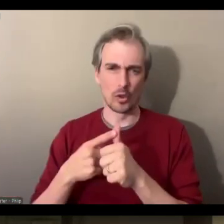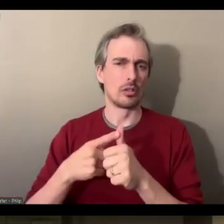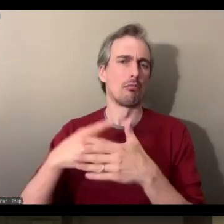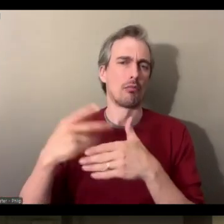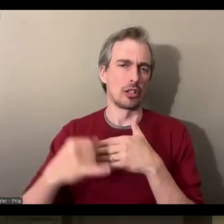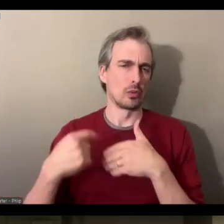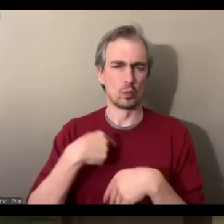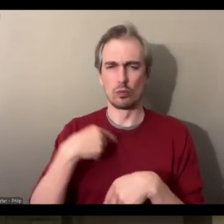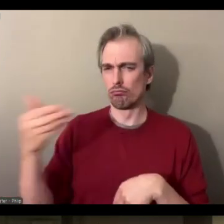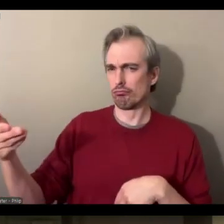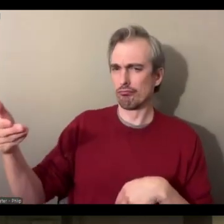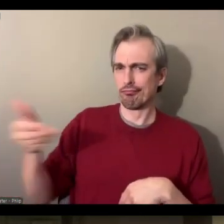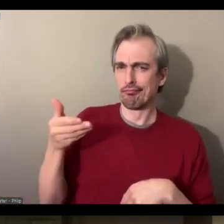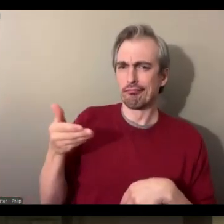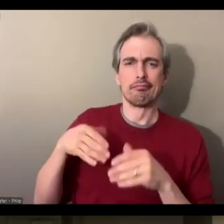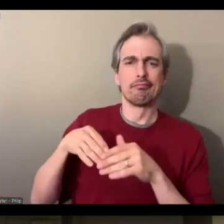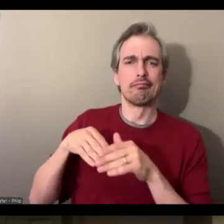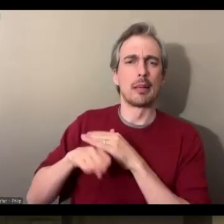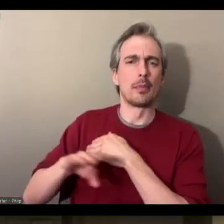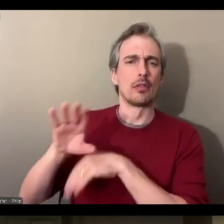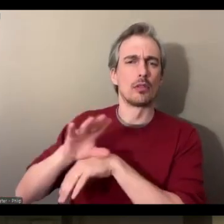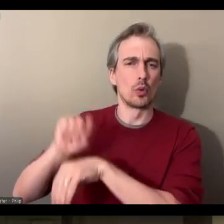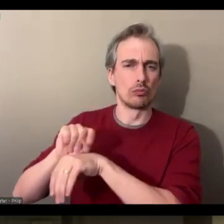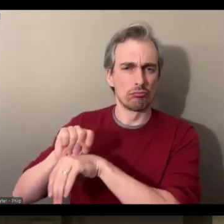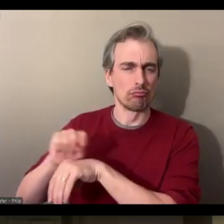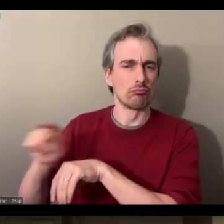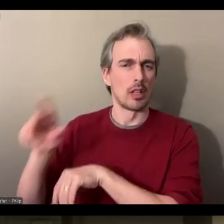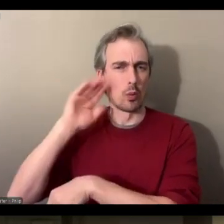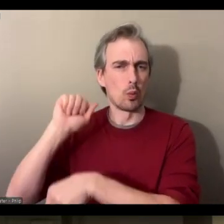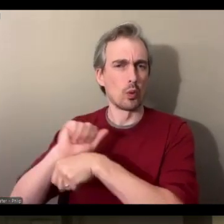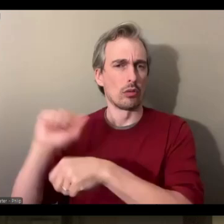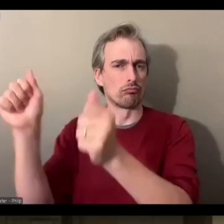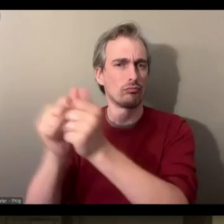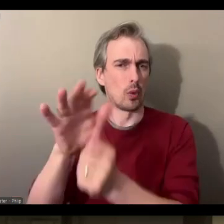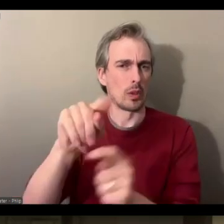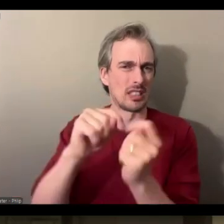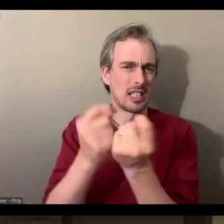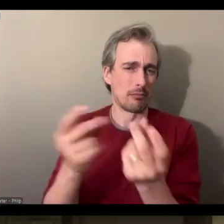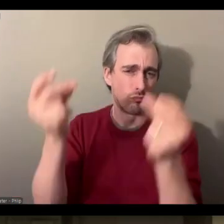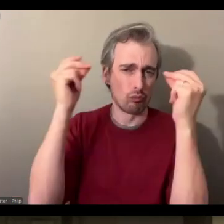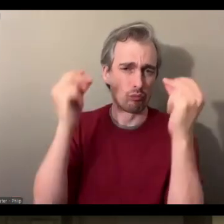they're gonna be with your team right away. And we want to make sure that we're setting the bar here.